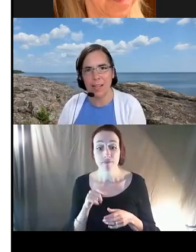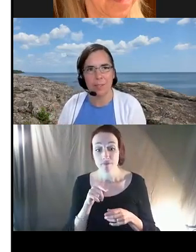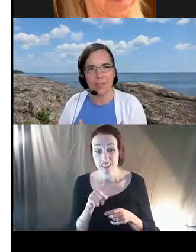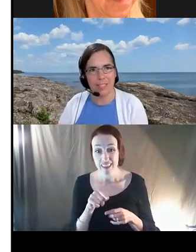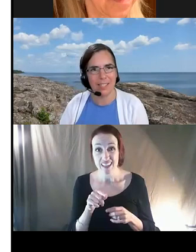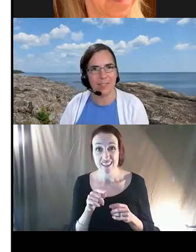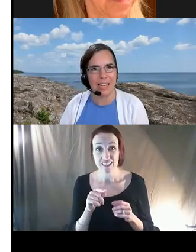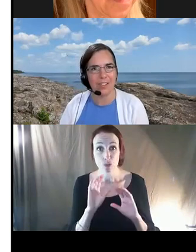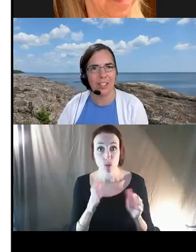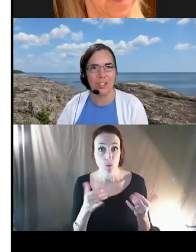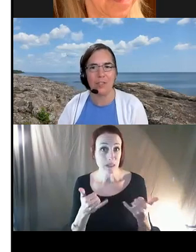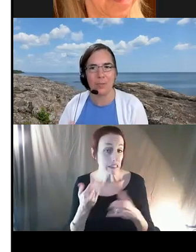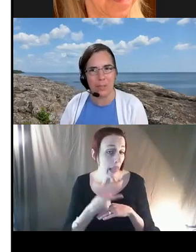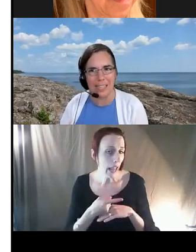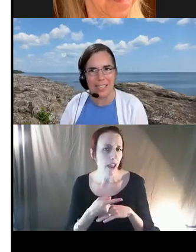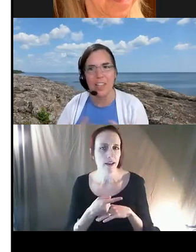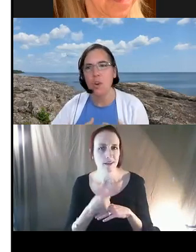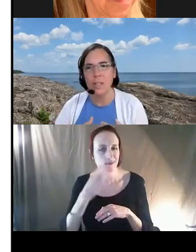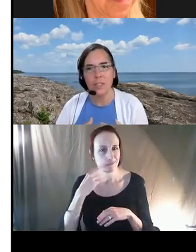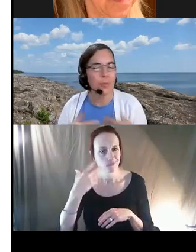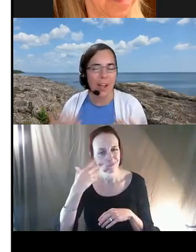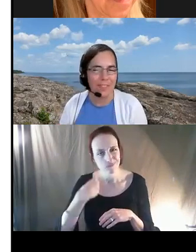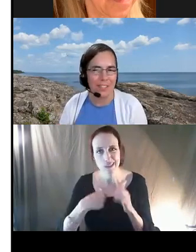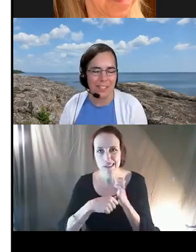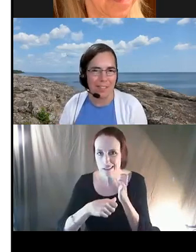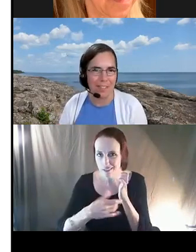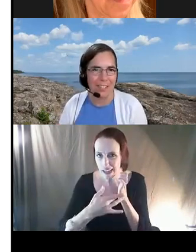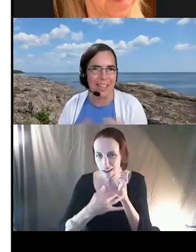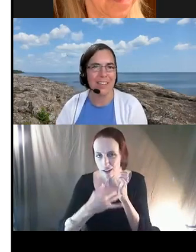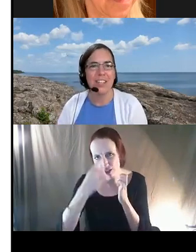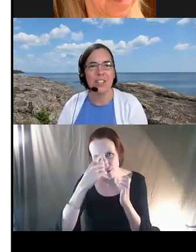of assistive technology for reading, ones we will not even cover today.